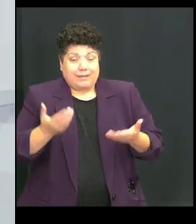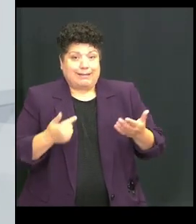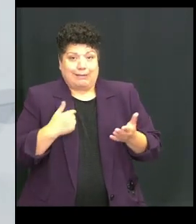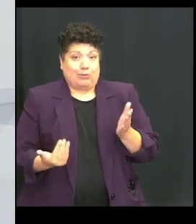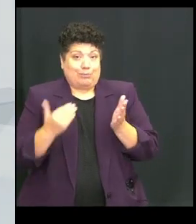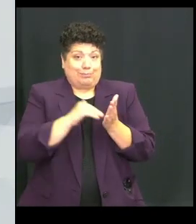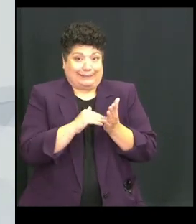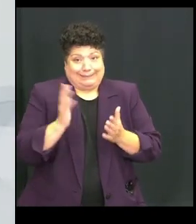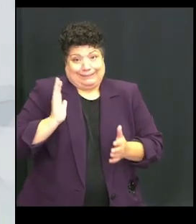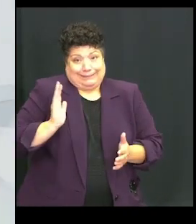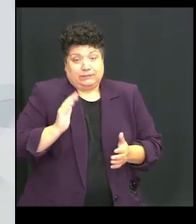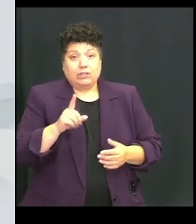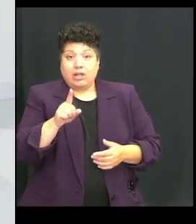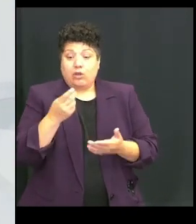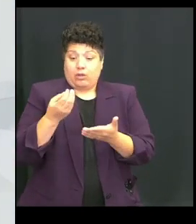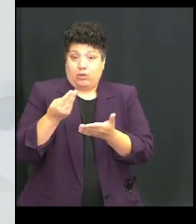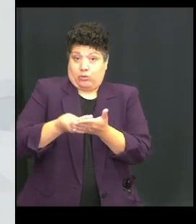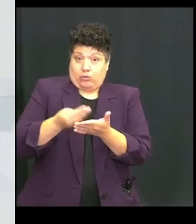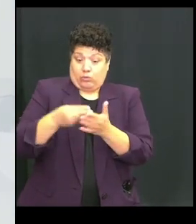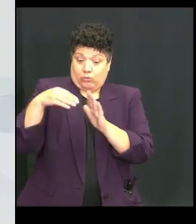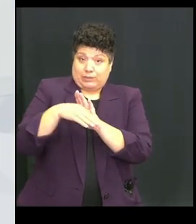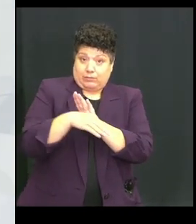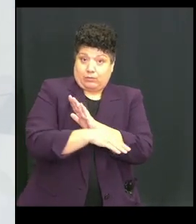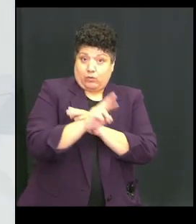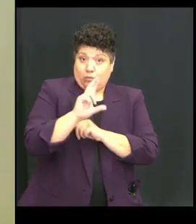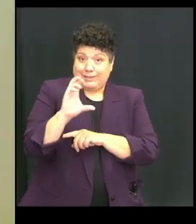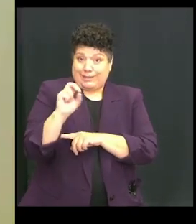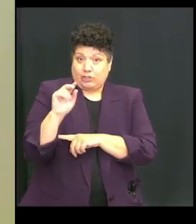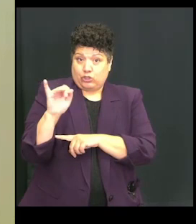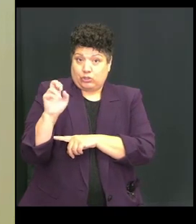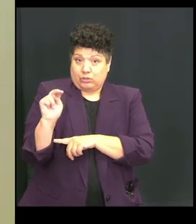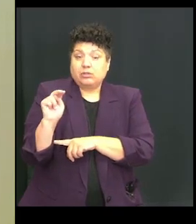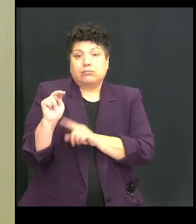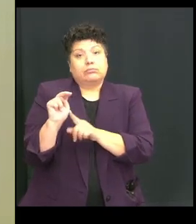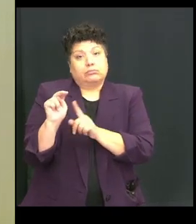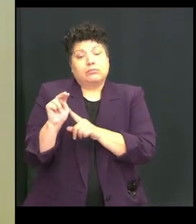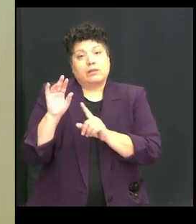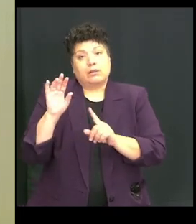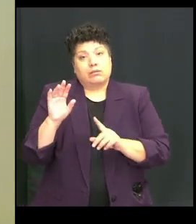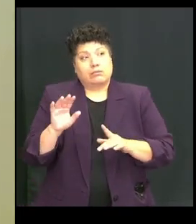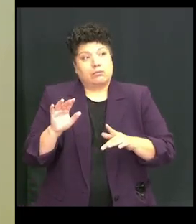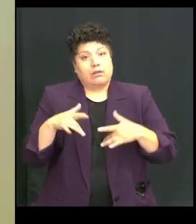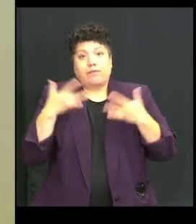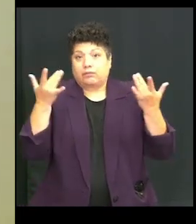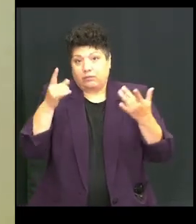I think recessions are the kinds of events in the social world that bring people together.